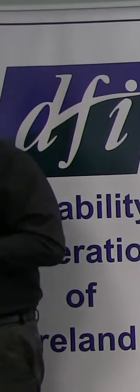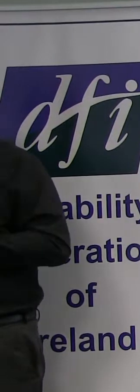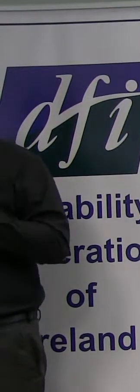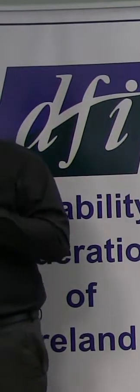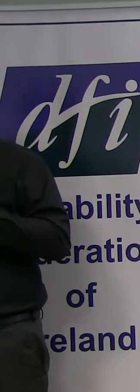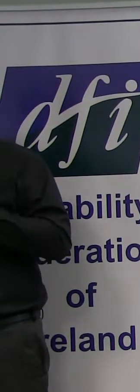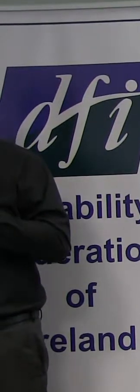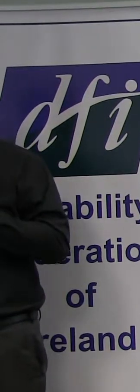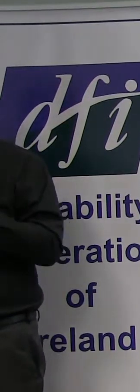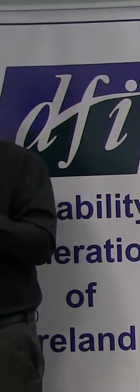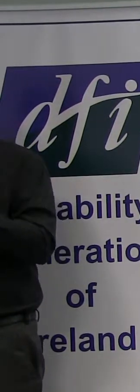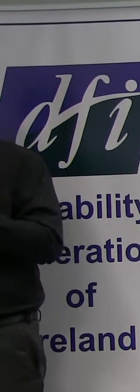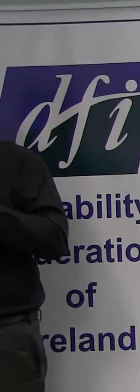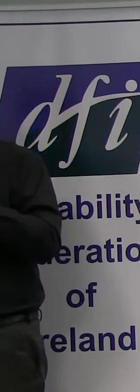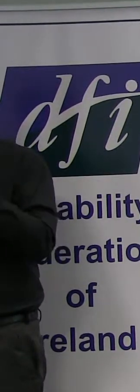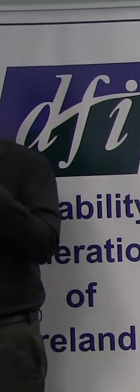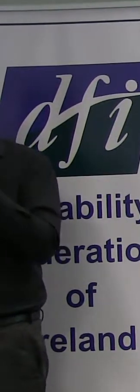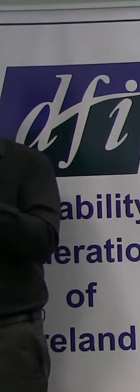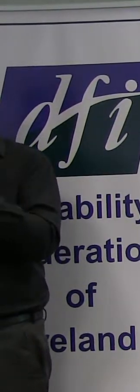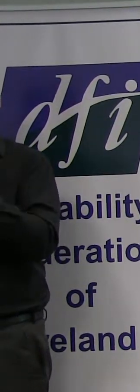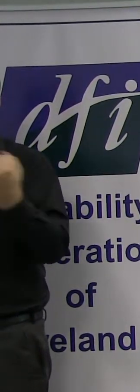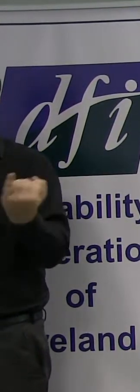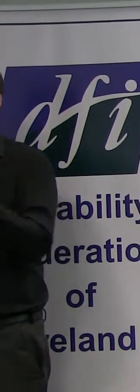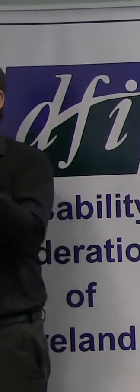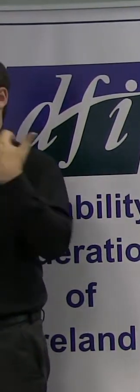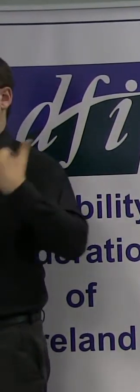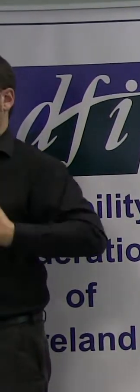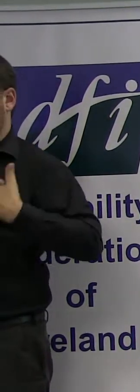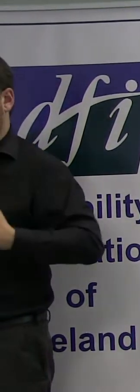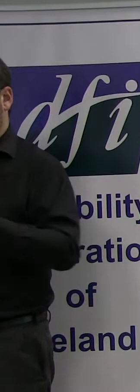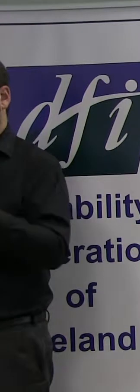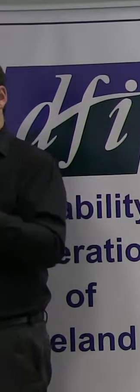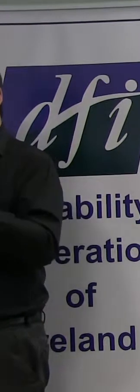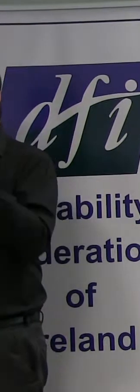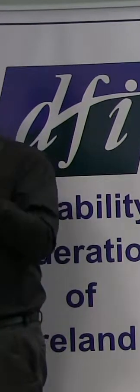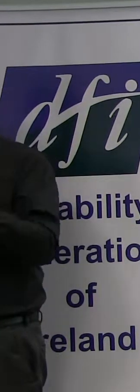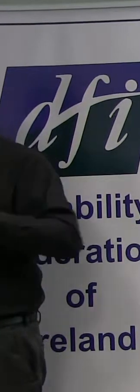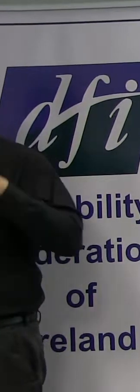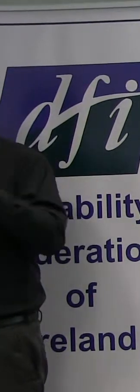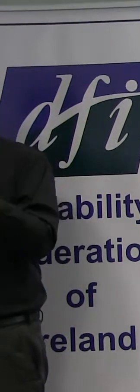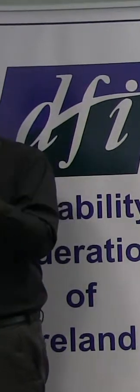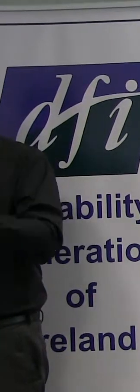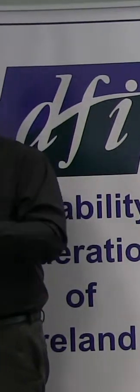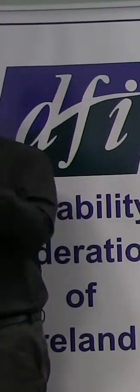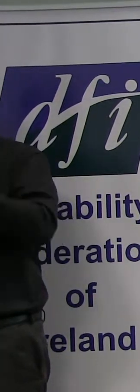charities trustees and conflicts of interest will be introducing guidelines on how to wind up a charity because this is an issue where people have done an